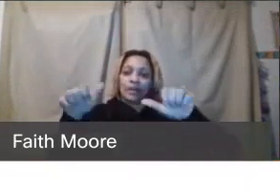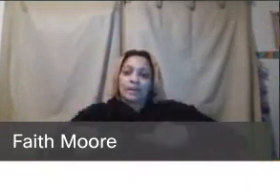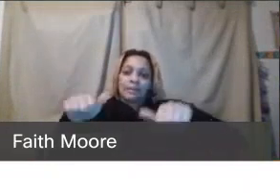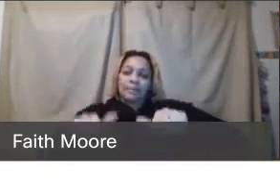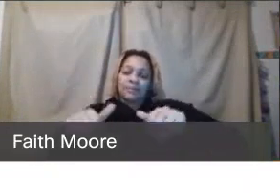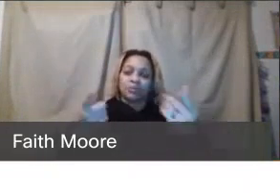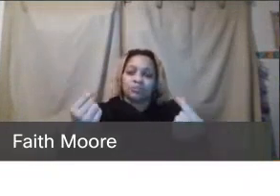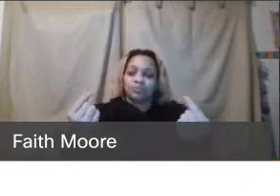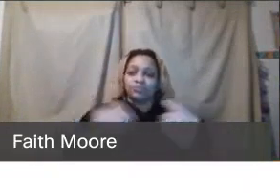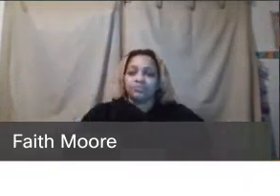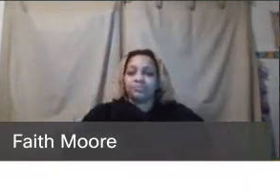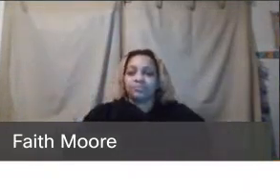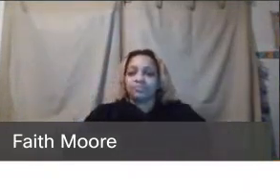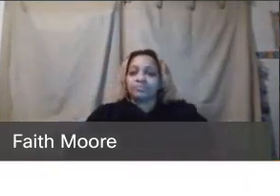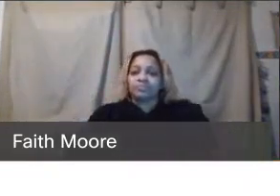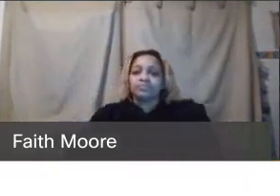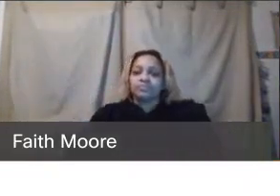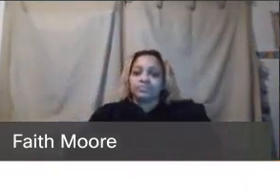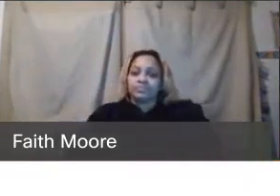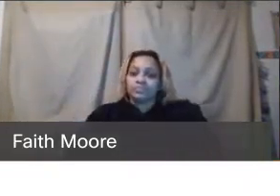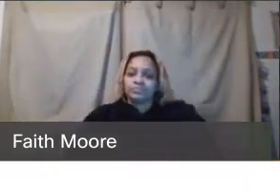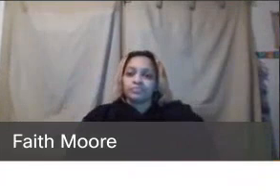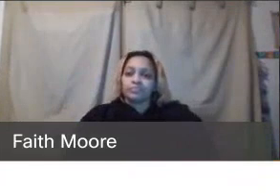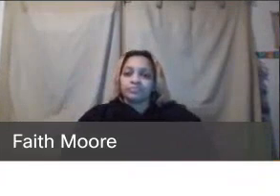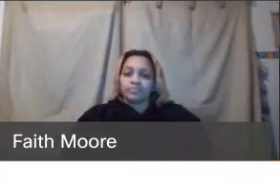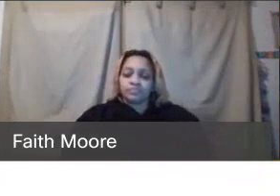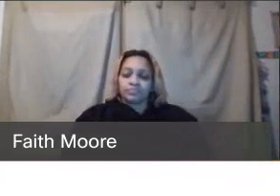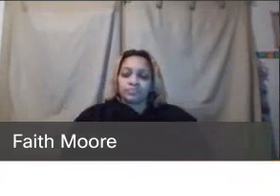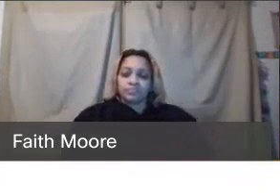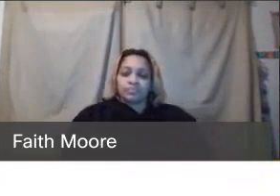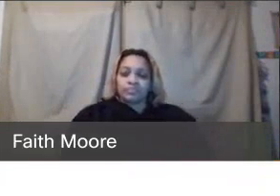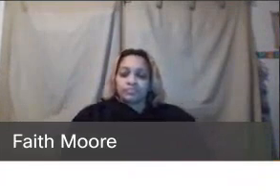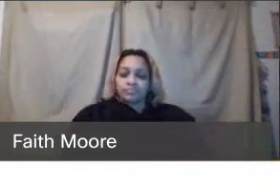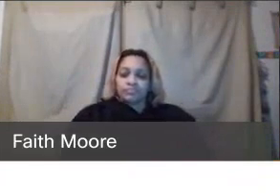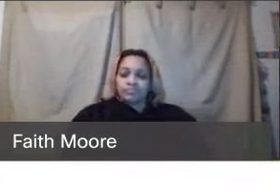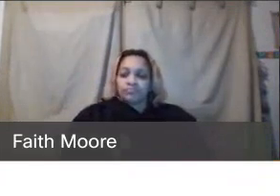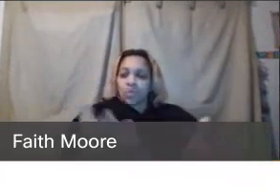Do we want to.